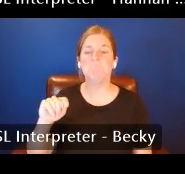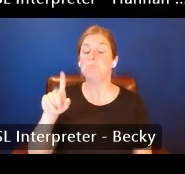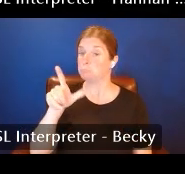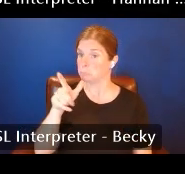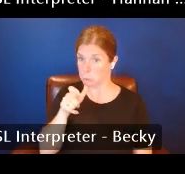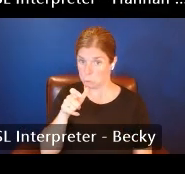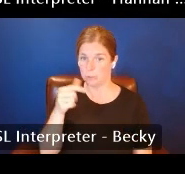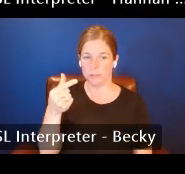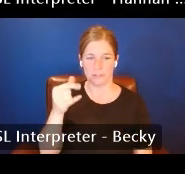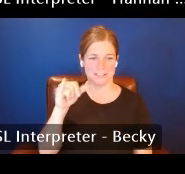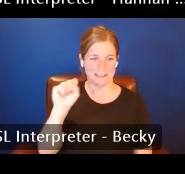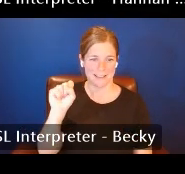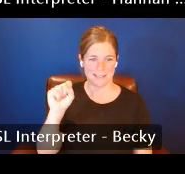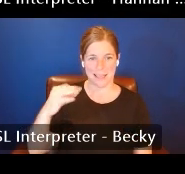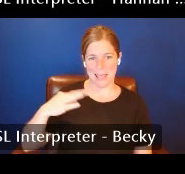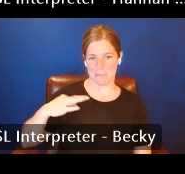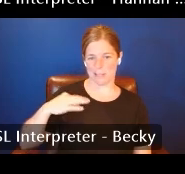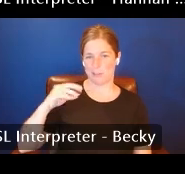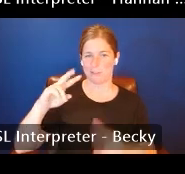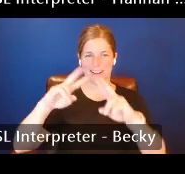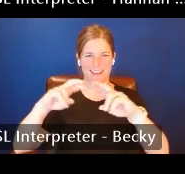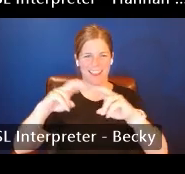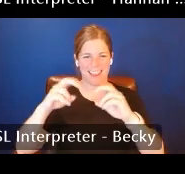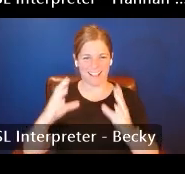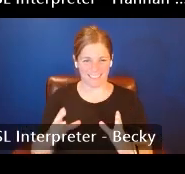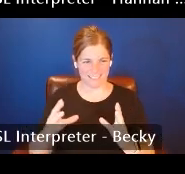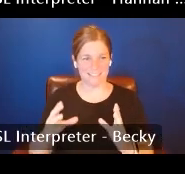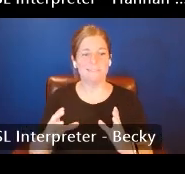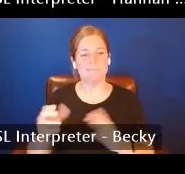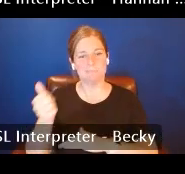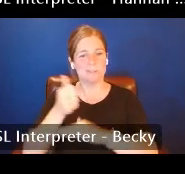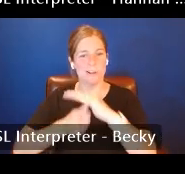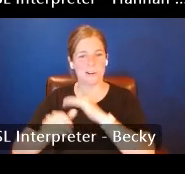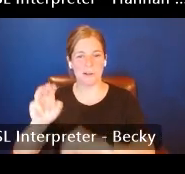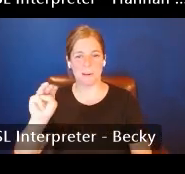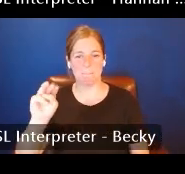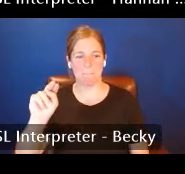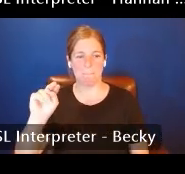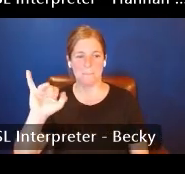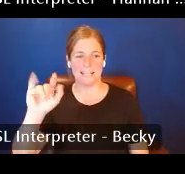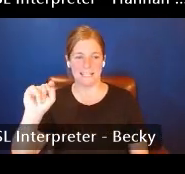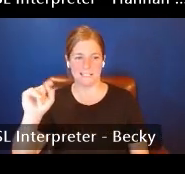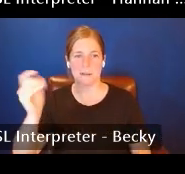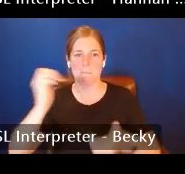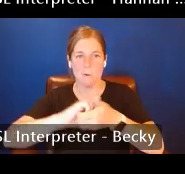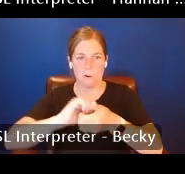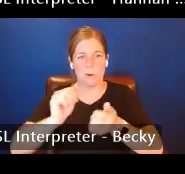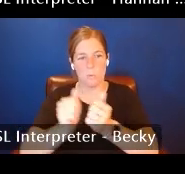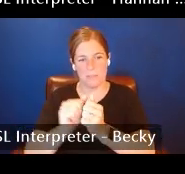working for Minnesota IT services, partnered with the Minnesota Pollution Control Agency.